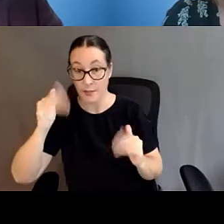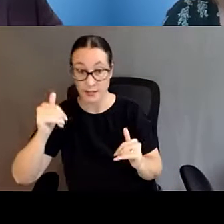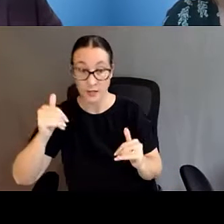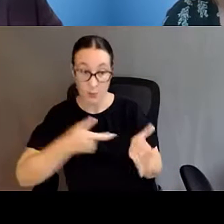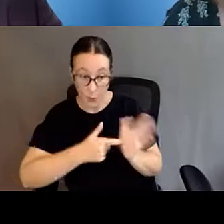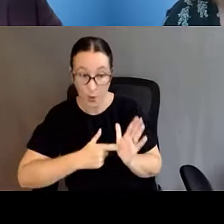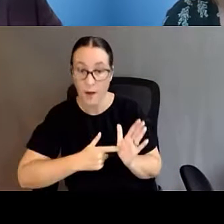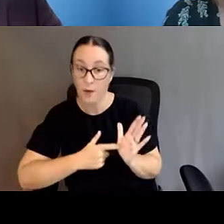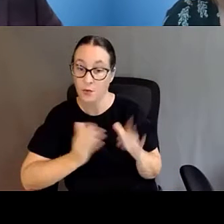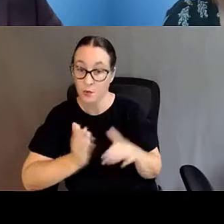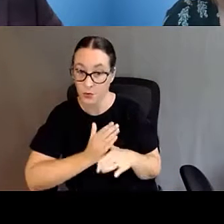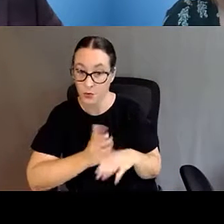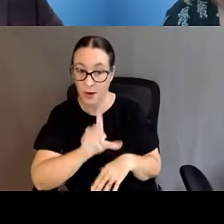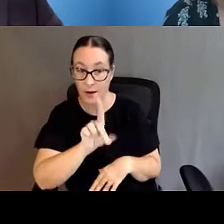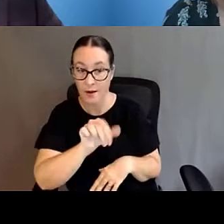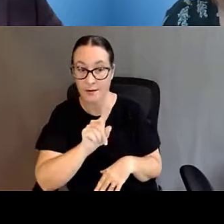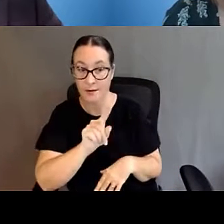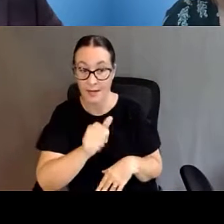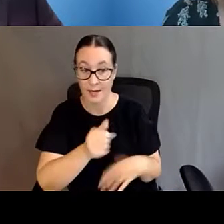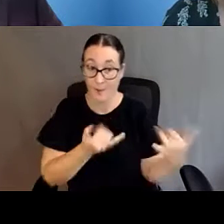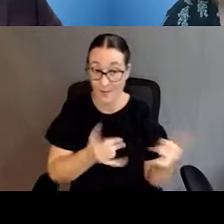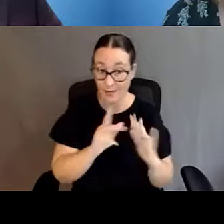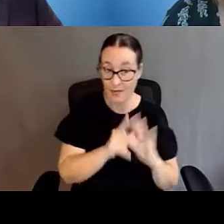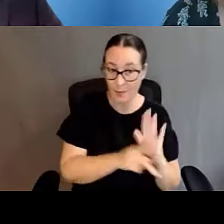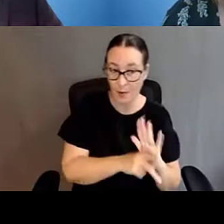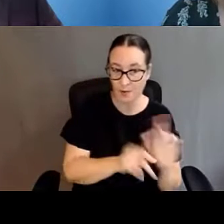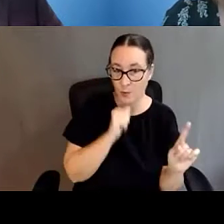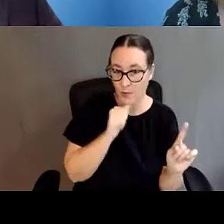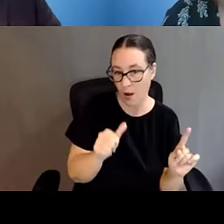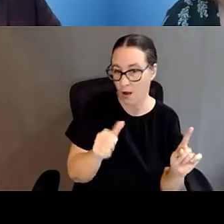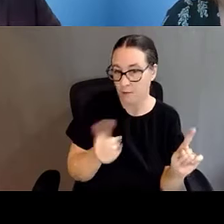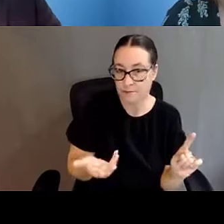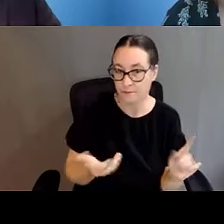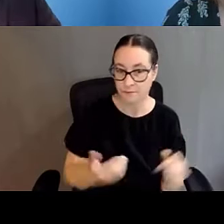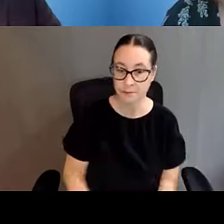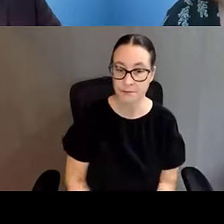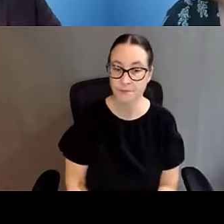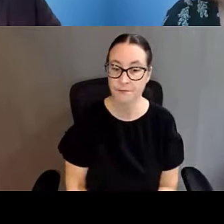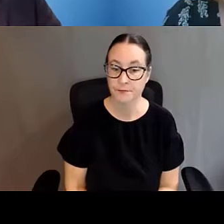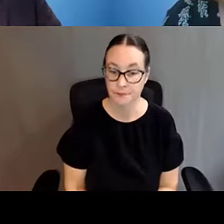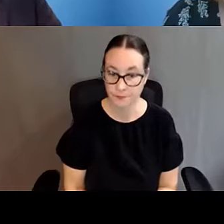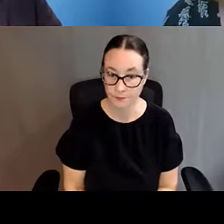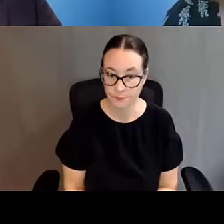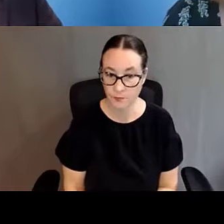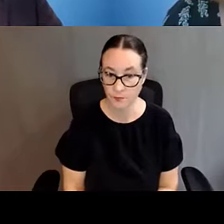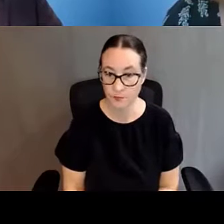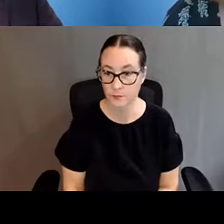but this policy would not necessarily expect you to do so. Xanthia James: Hi. This is Xanthia.